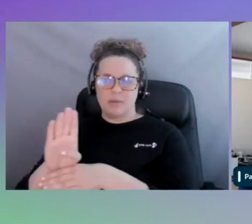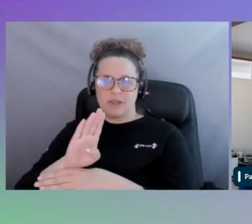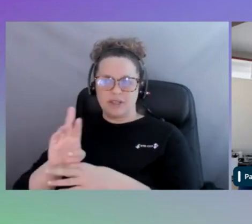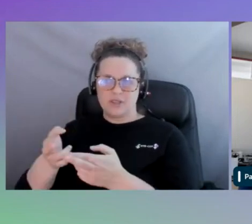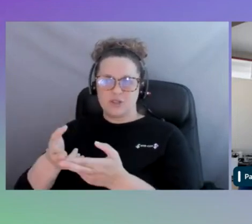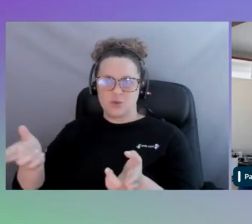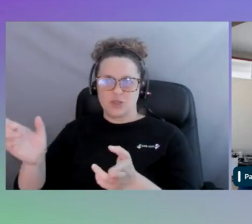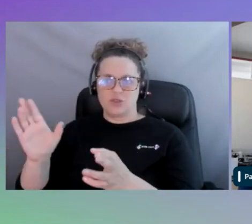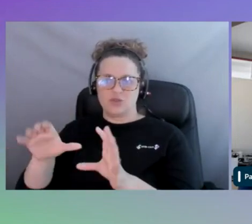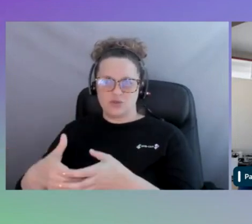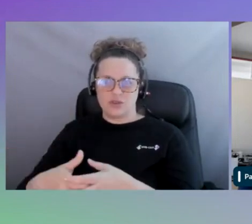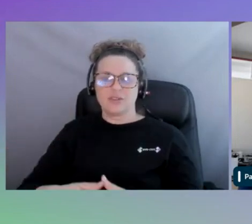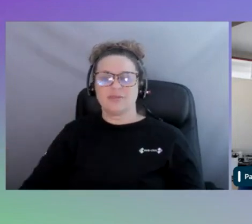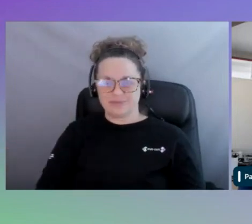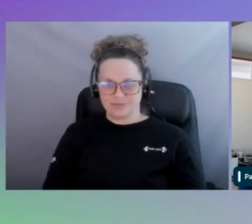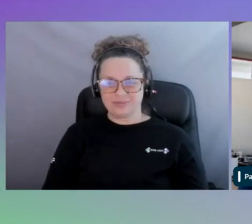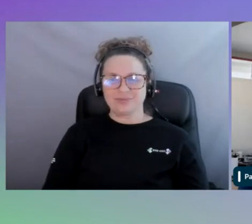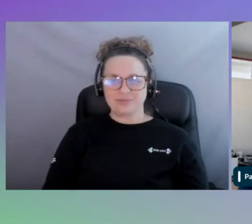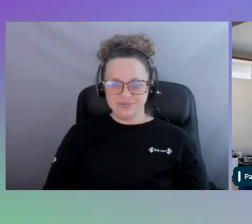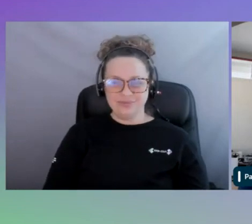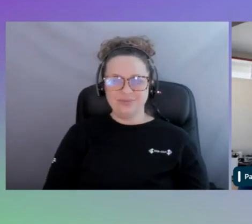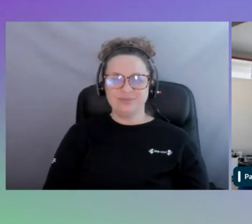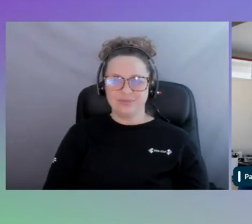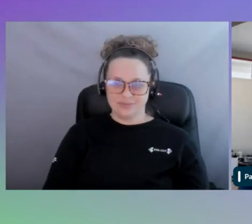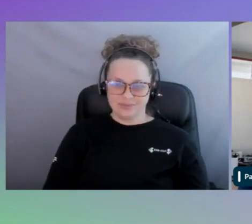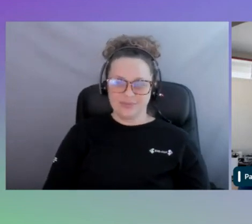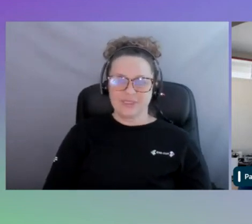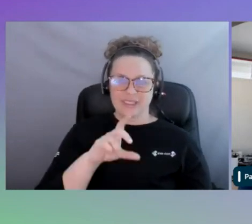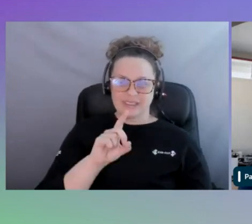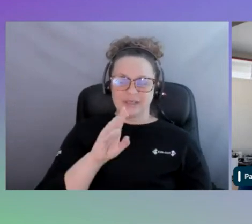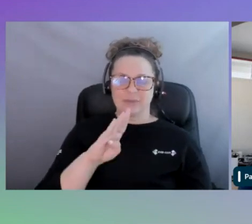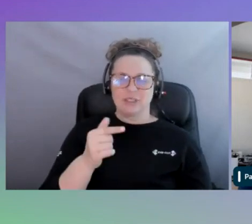uh, Berg's Bbg's a diversity every organization has a